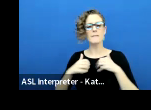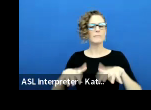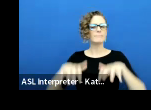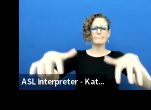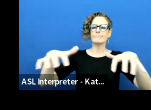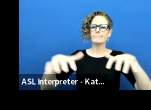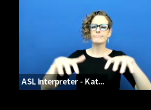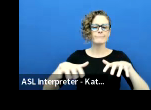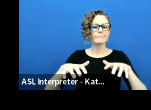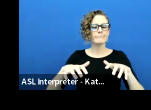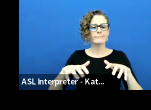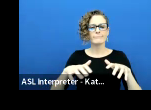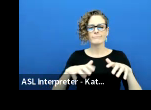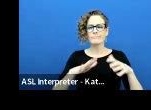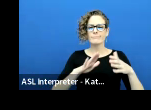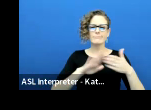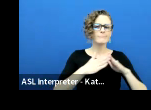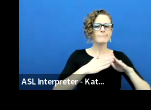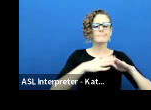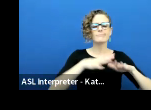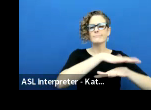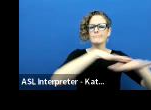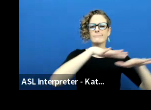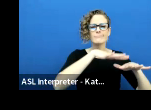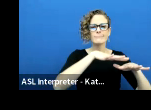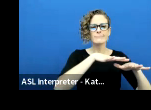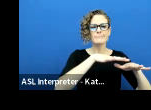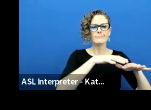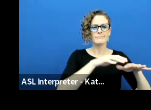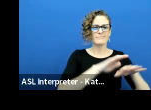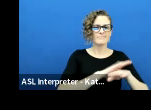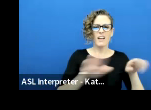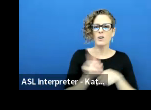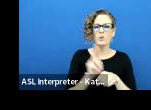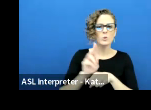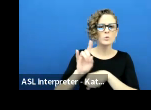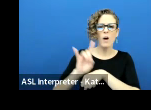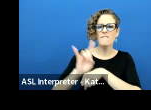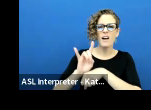um that might be a very strong reason not to use any Wi-Fi devices at all because you might have